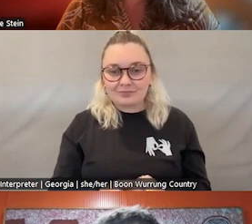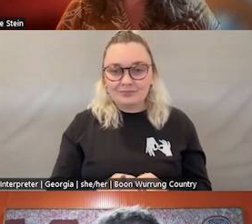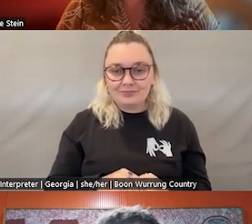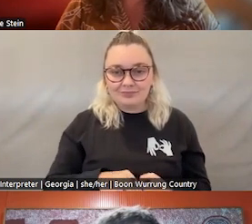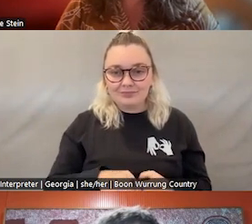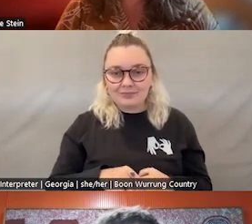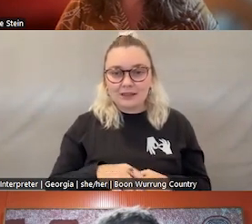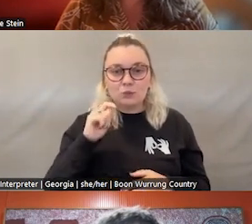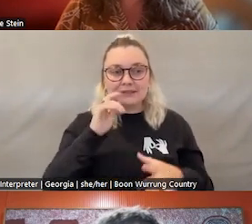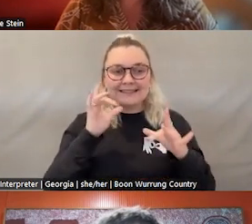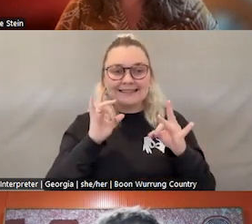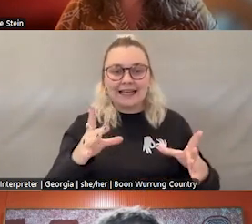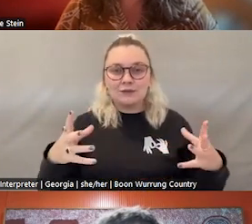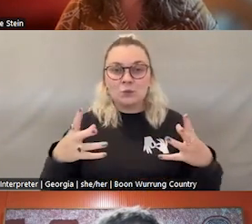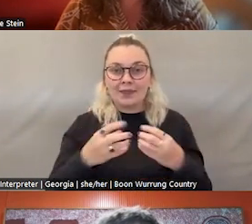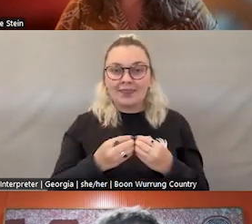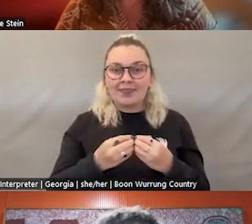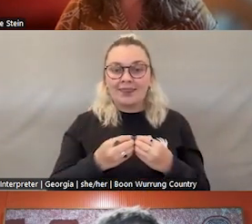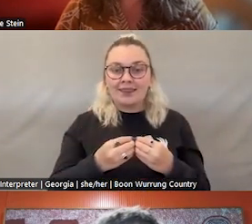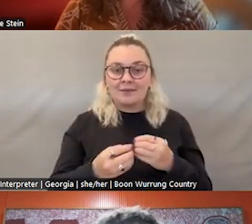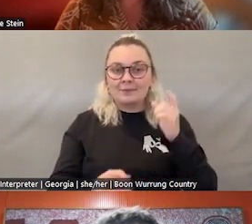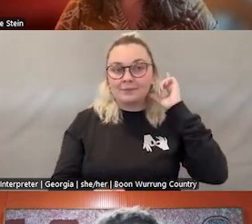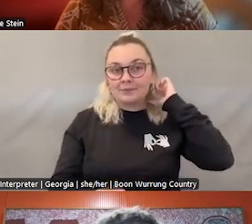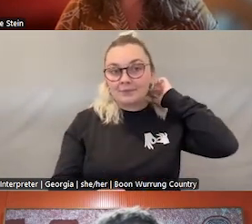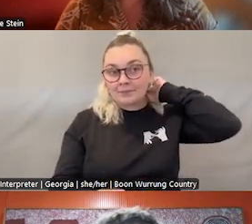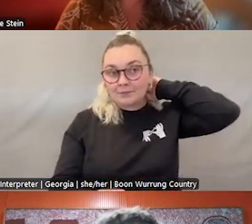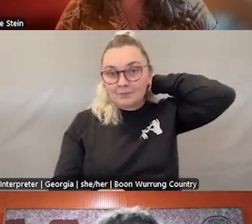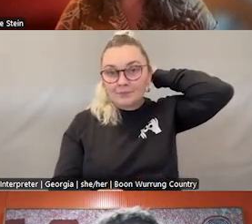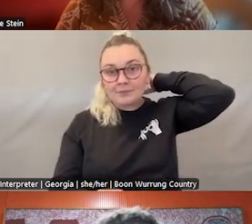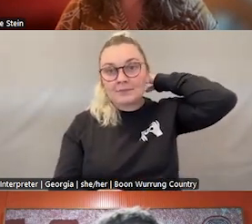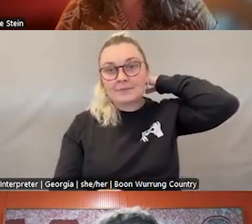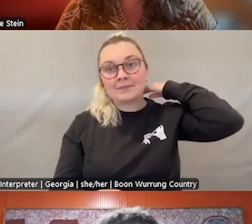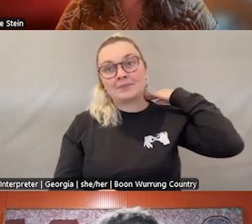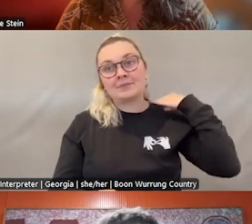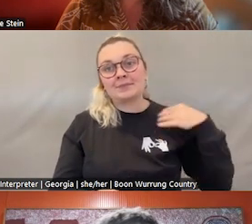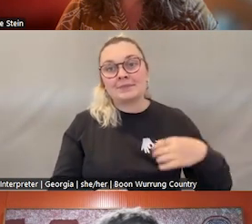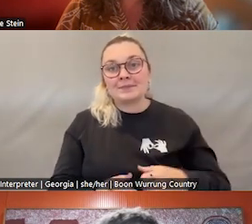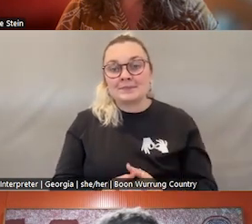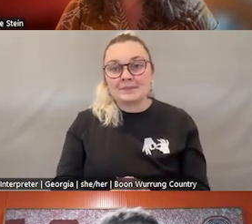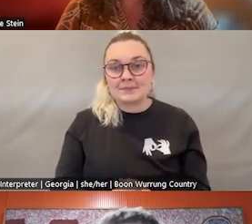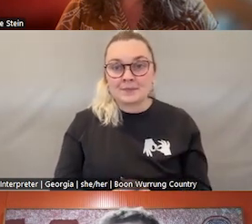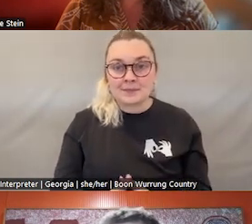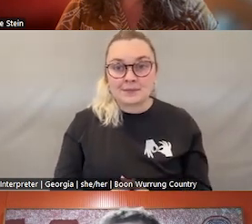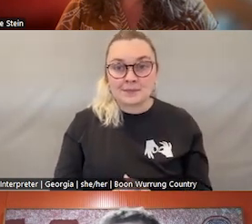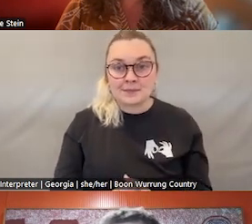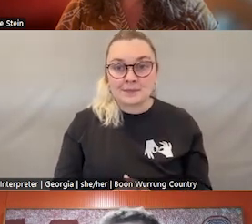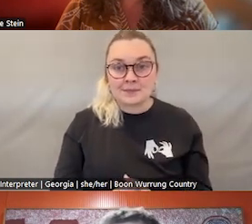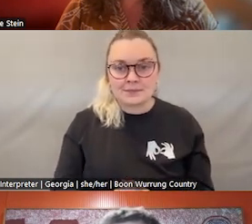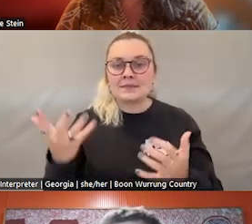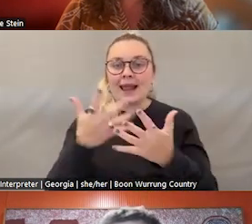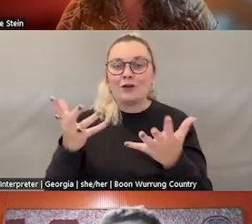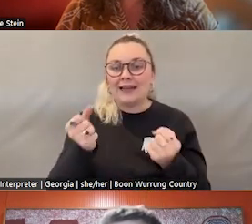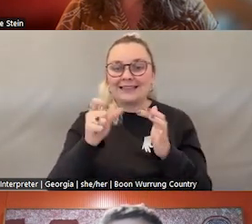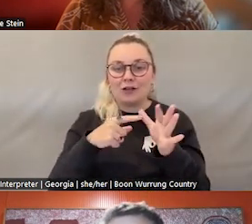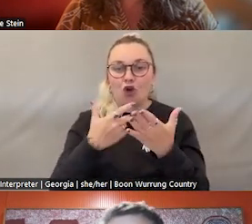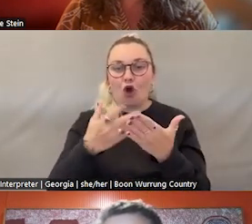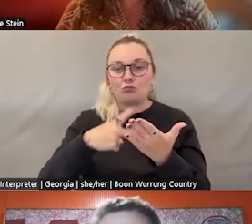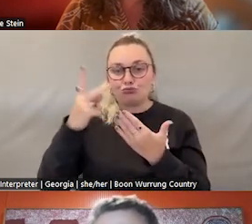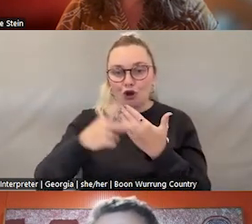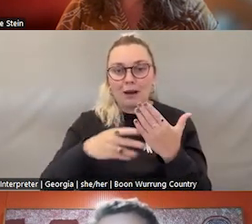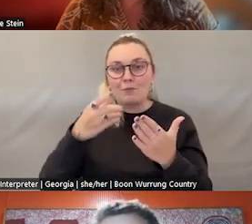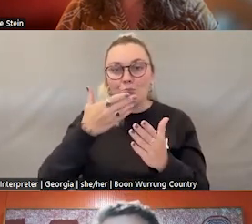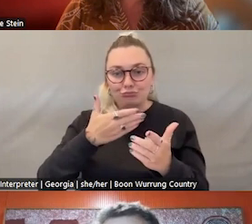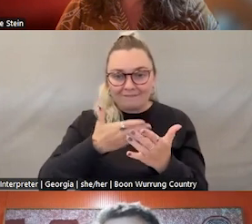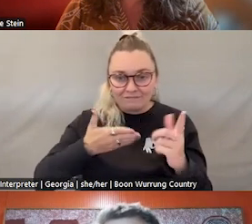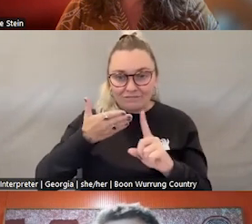with how do you get data on program preferences, communications preferences,